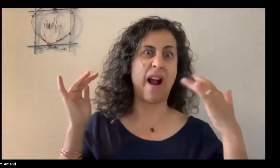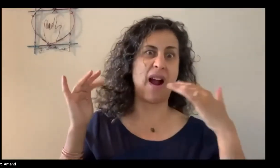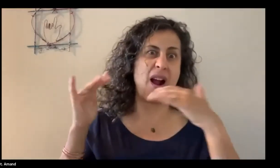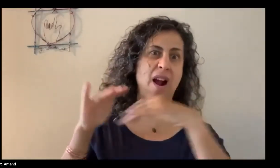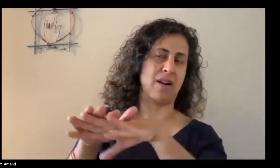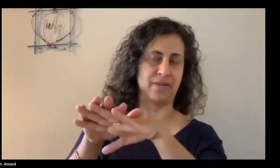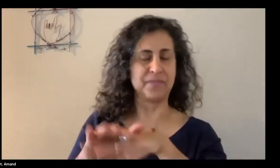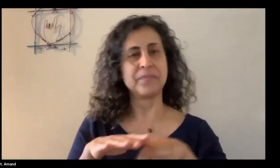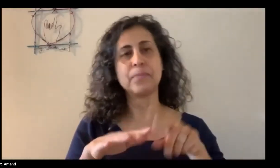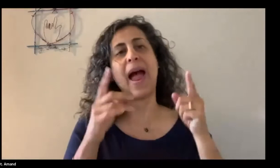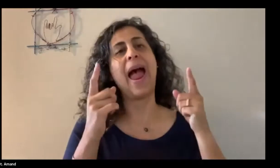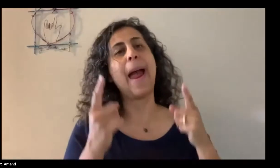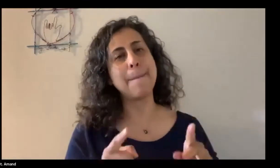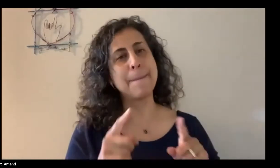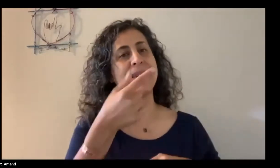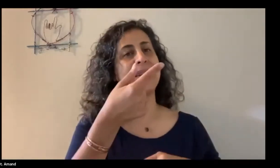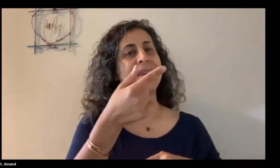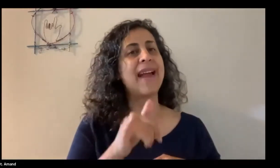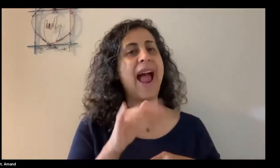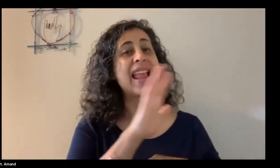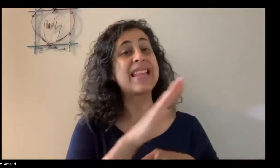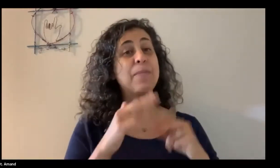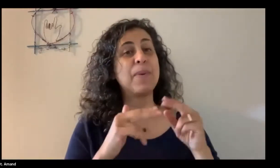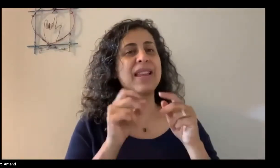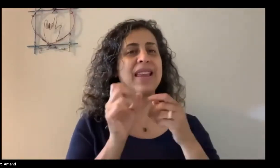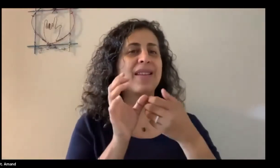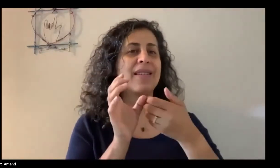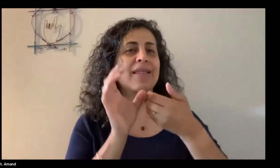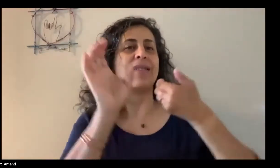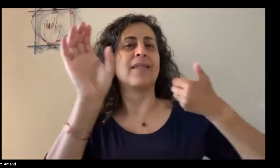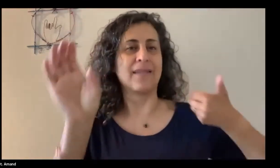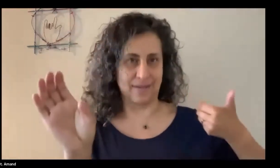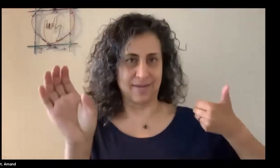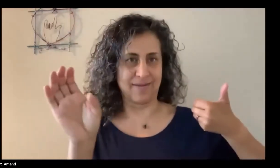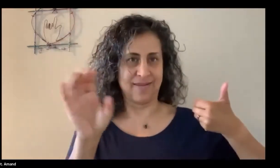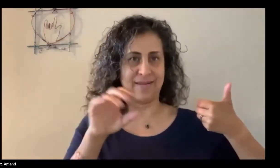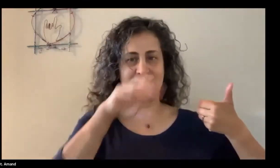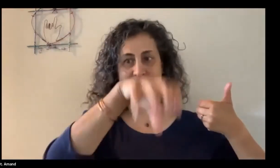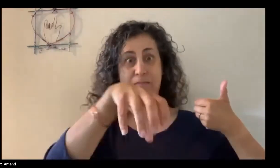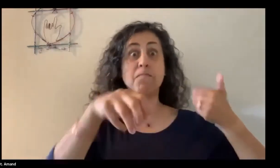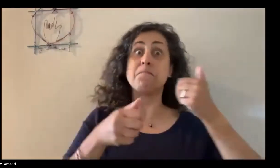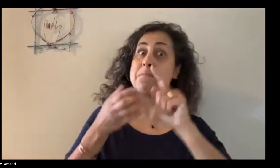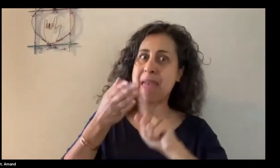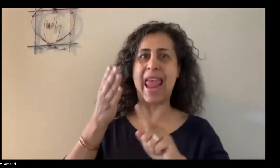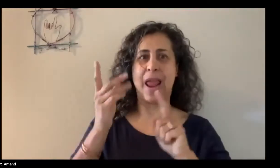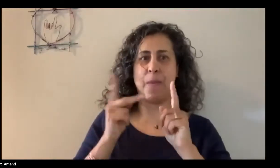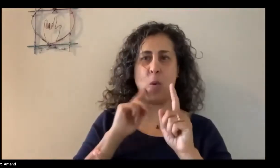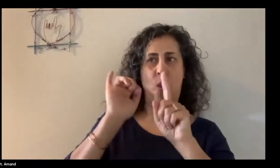of some sort or chunky jewelry. You know, people would just come from all over the place to take in everything there.